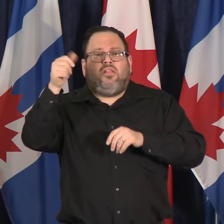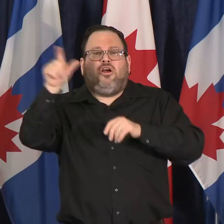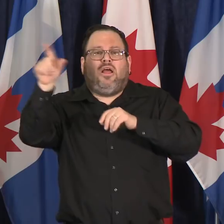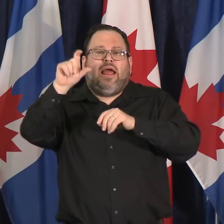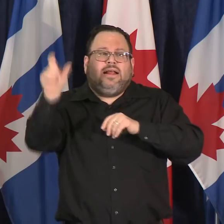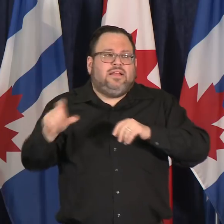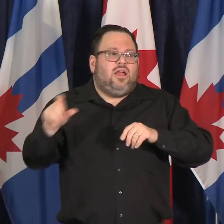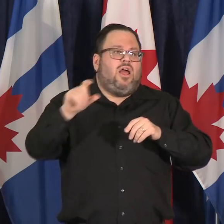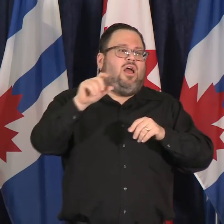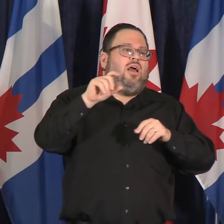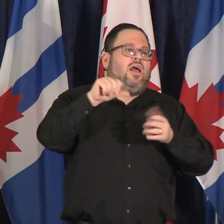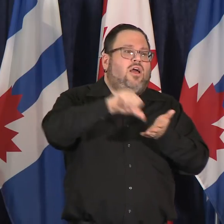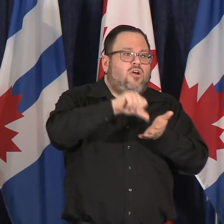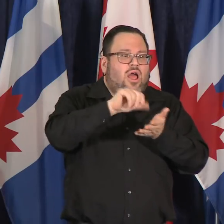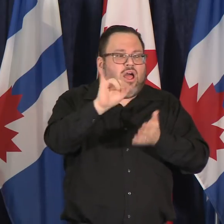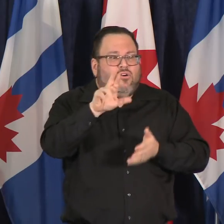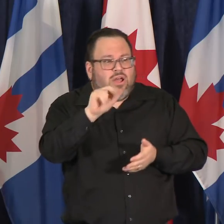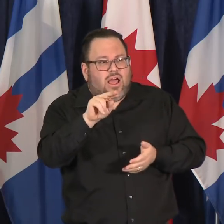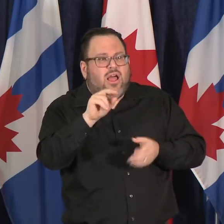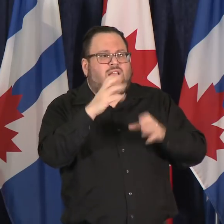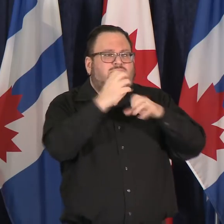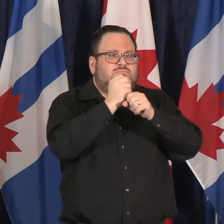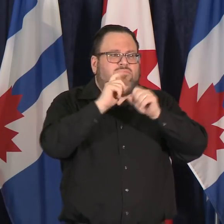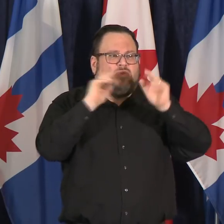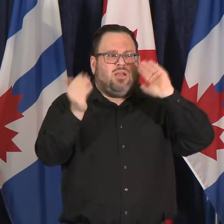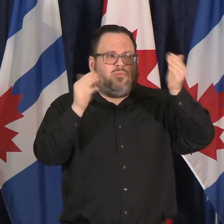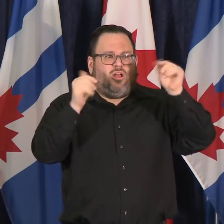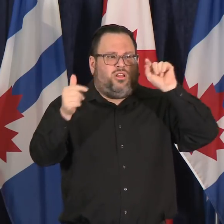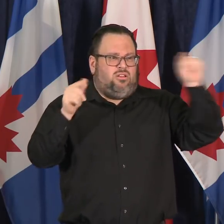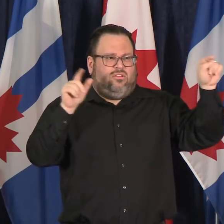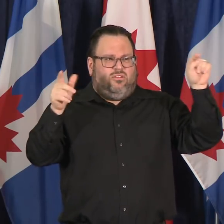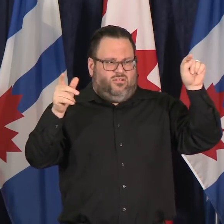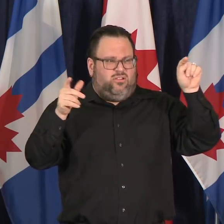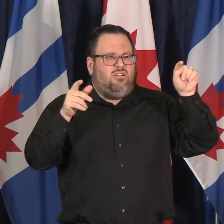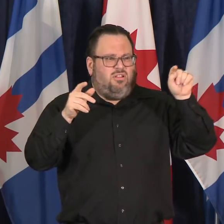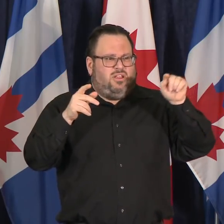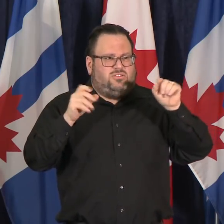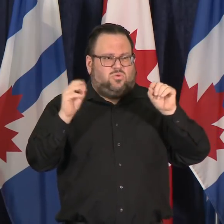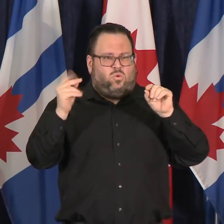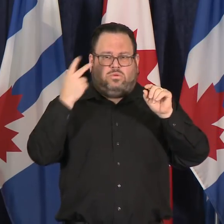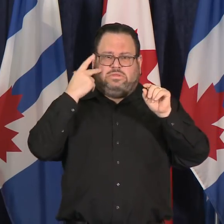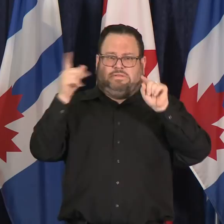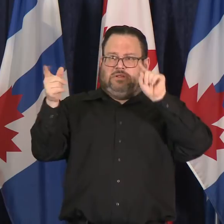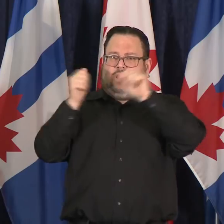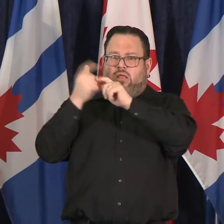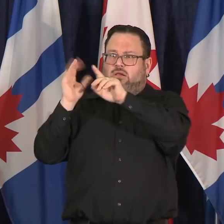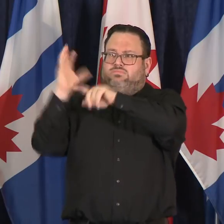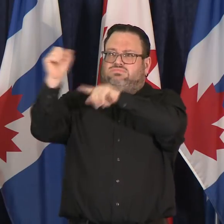honest assessment of how we're doing compared to the other jurisdictions we've seen this disease move through well you know the interesting thing is